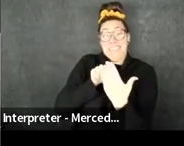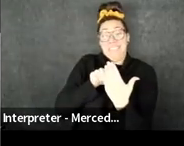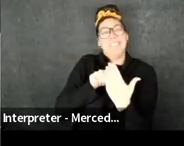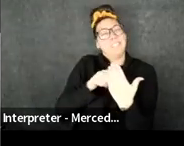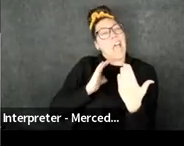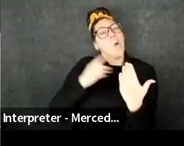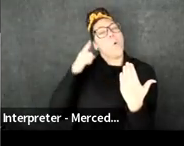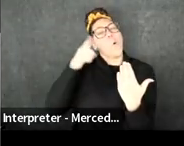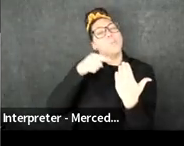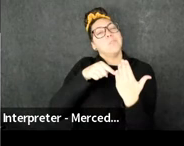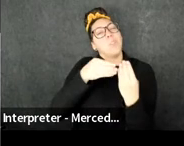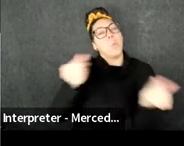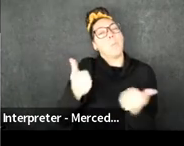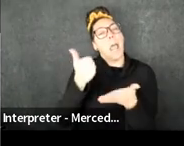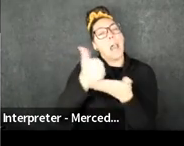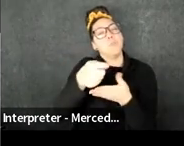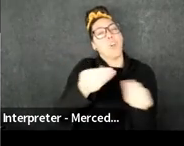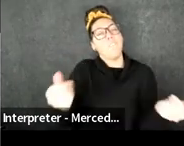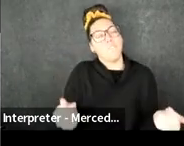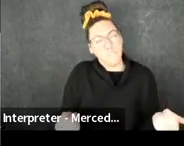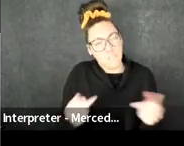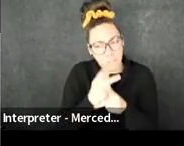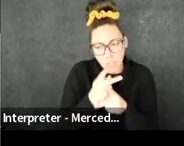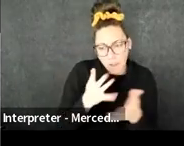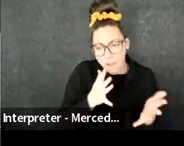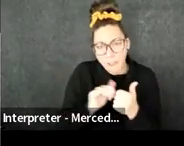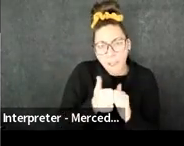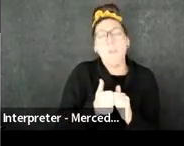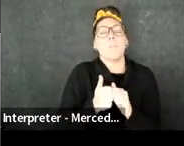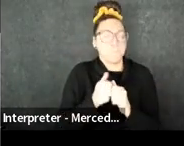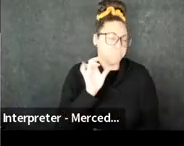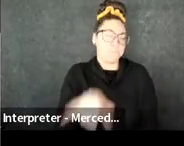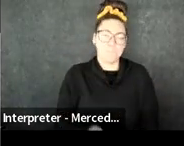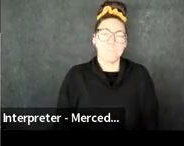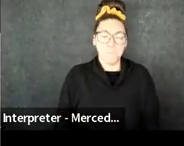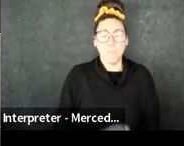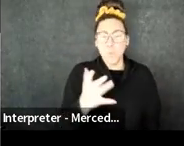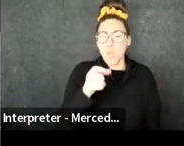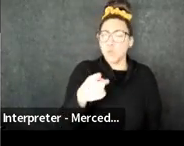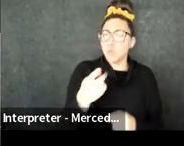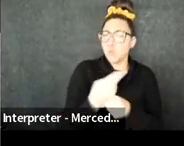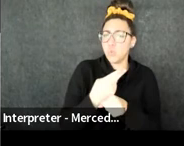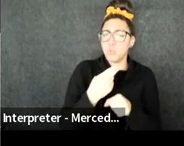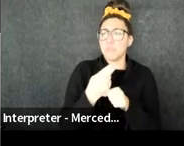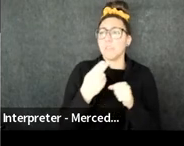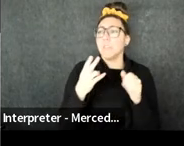that that will use either on campus or community resources. And then we do served president City College students